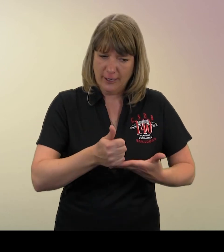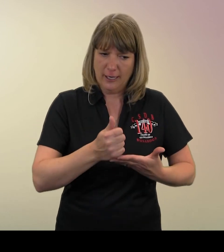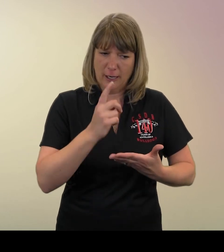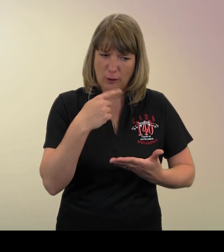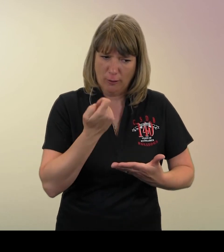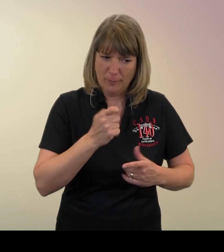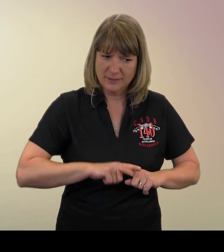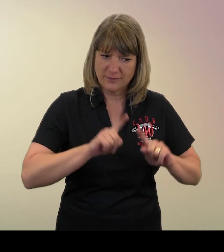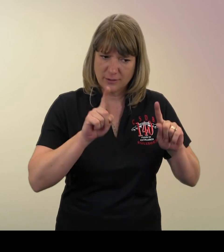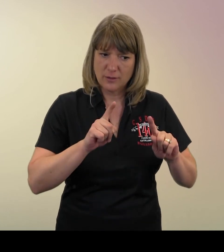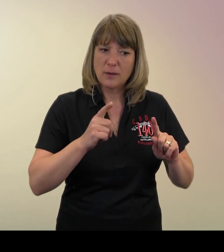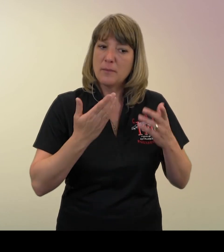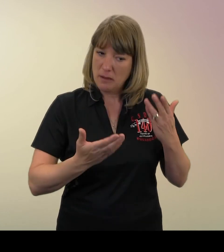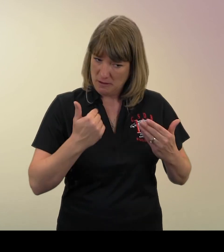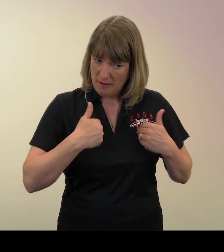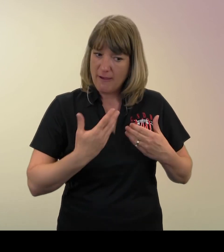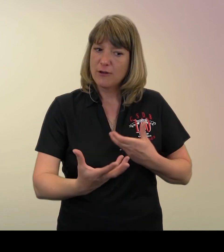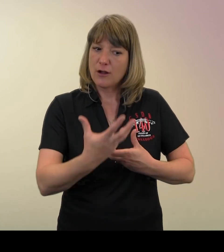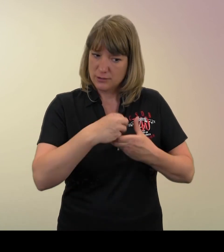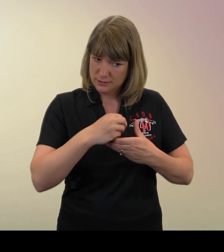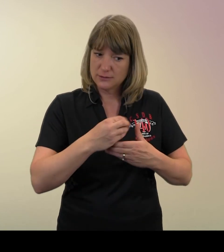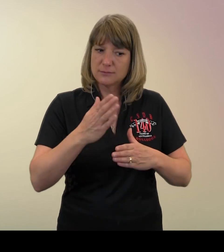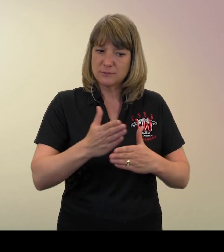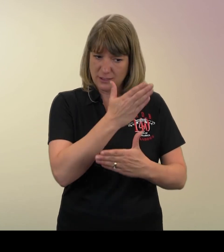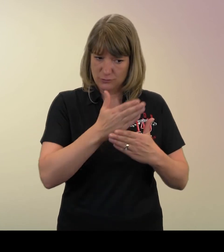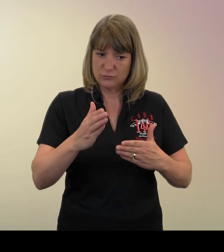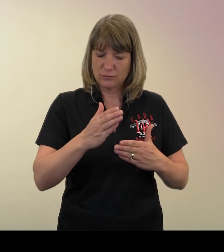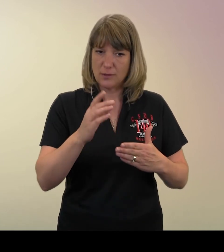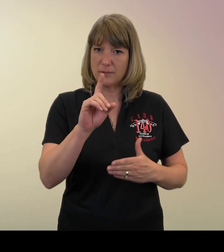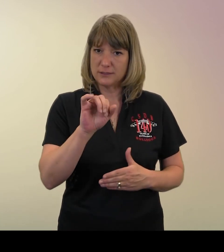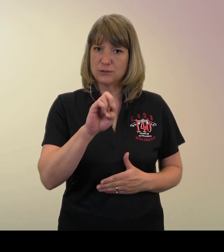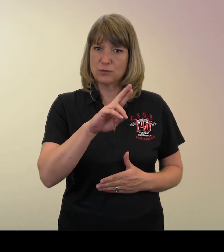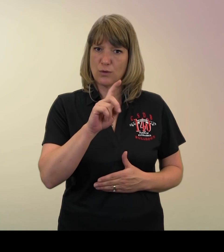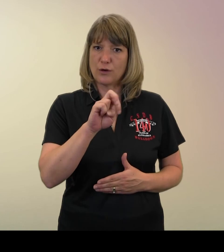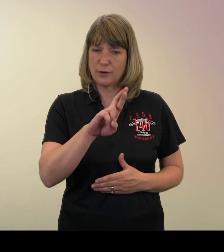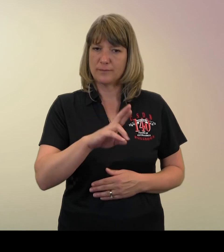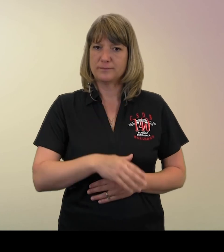and then we would intervene differently knowing that the child might have an autism spectrum disorder.